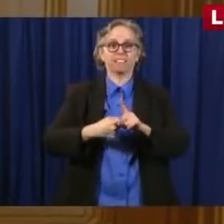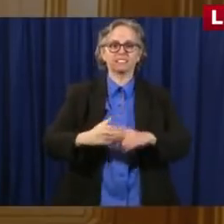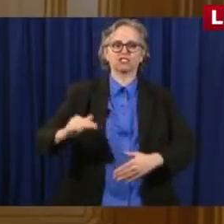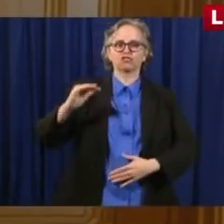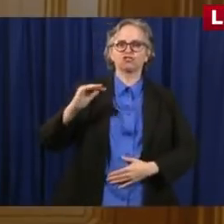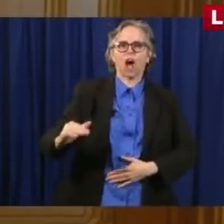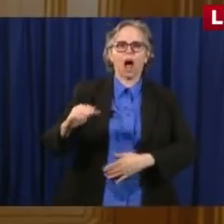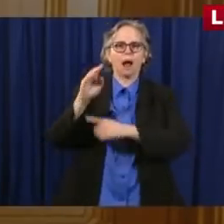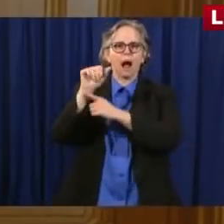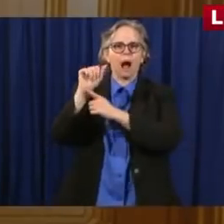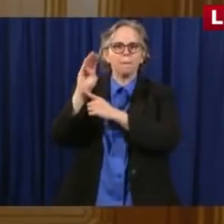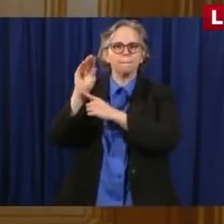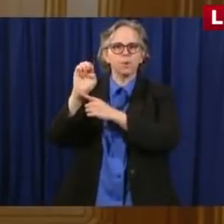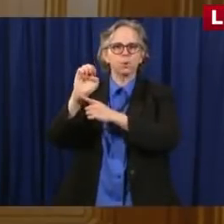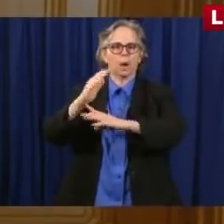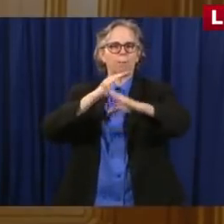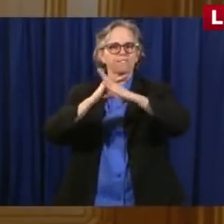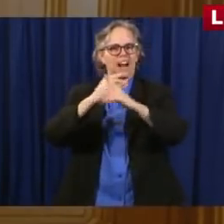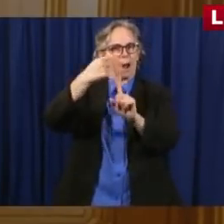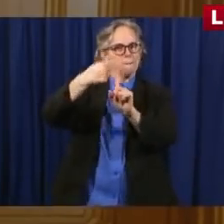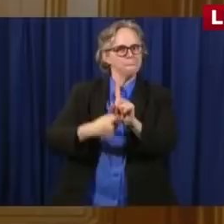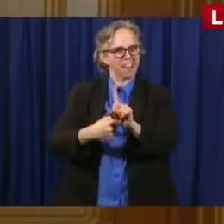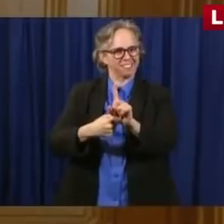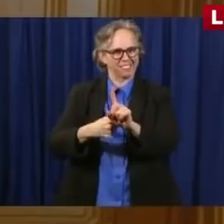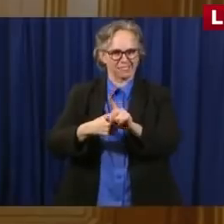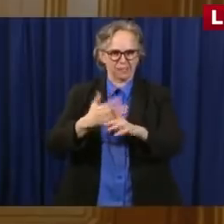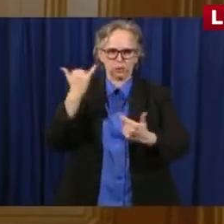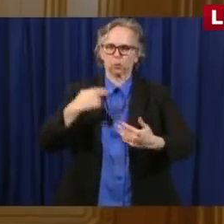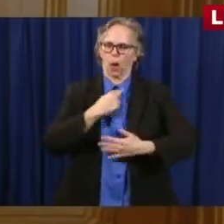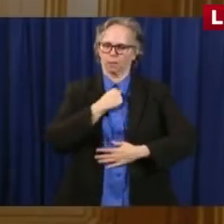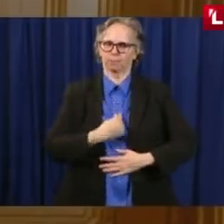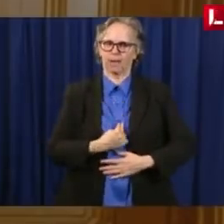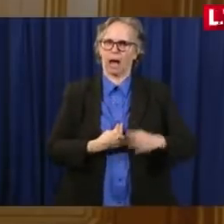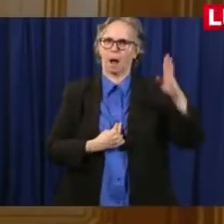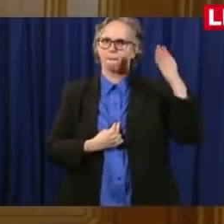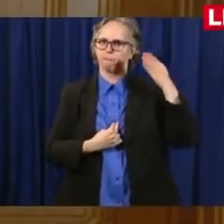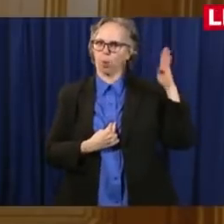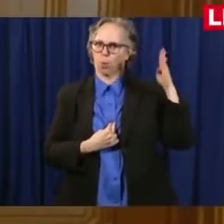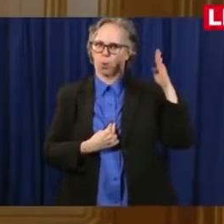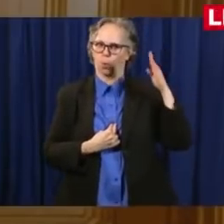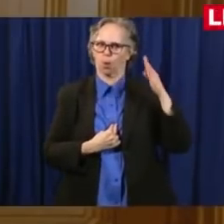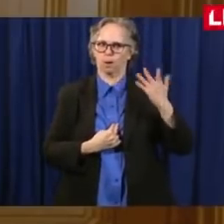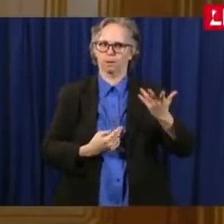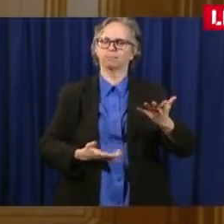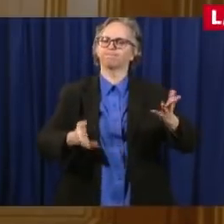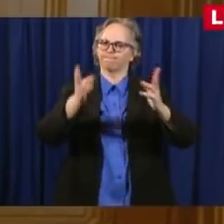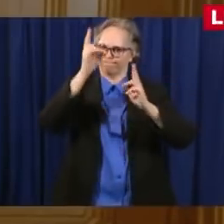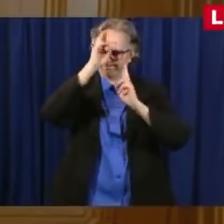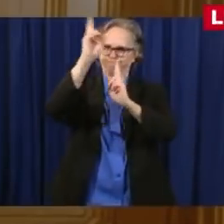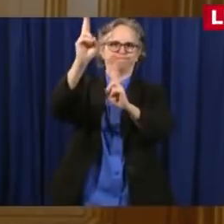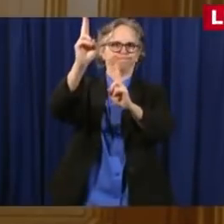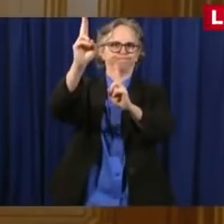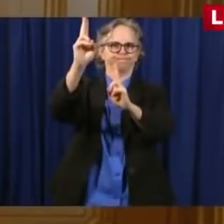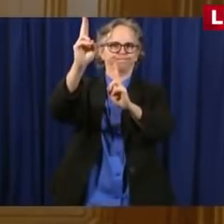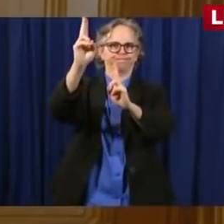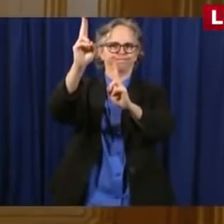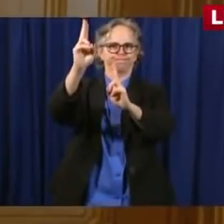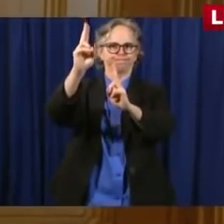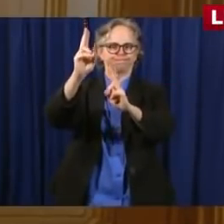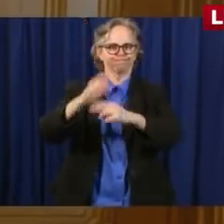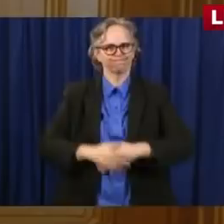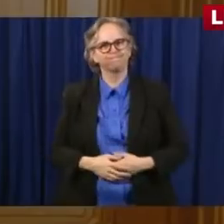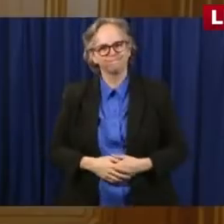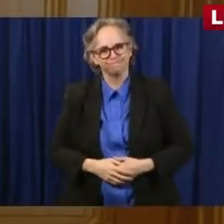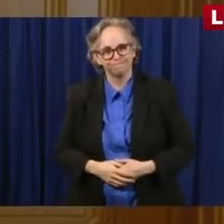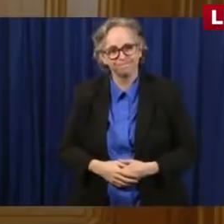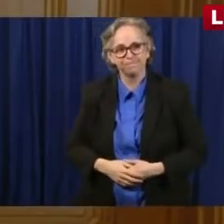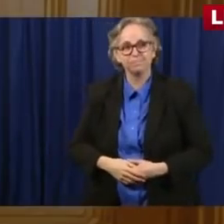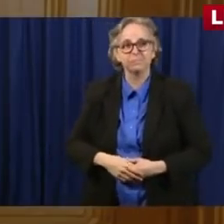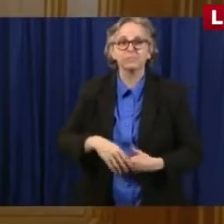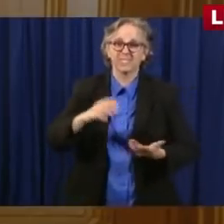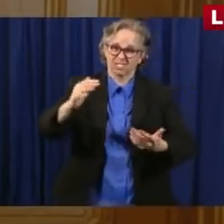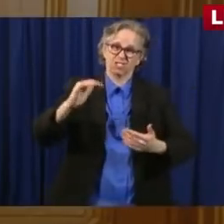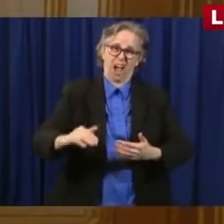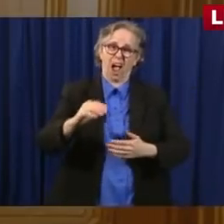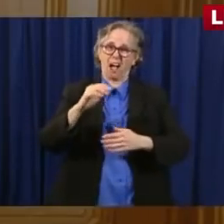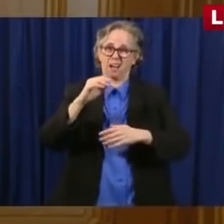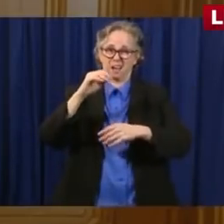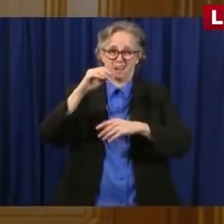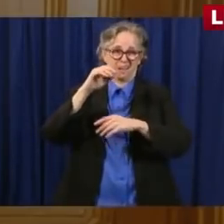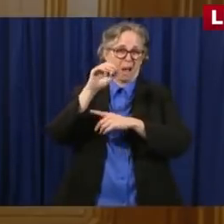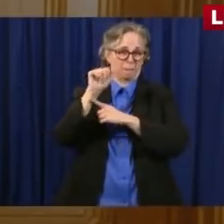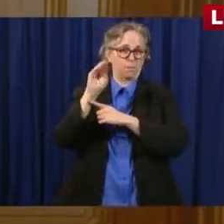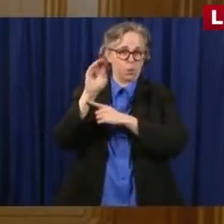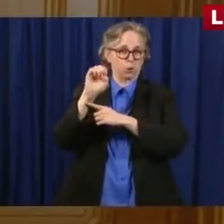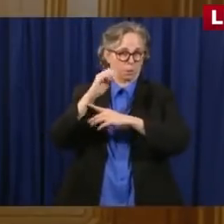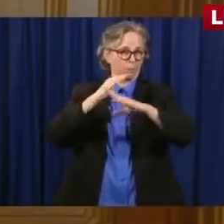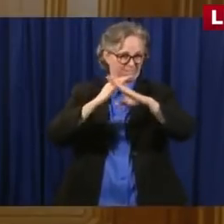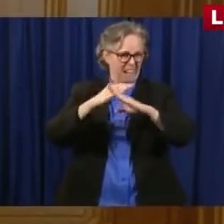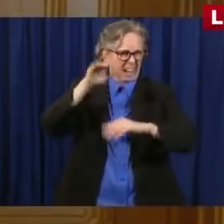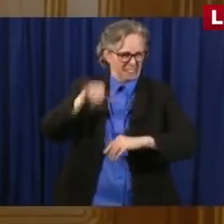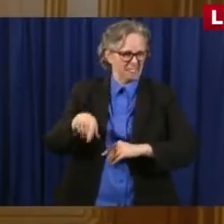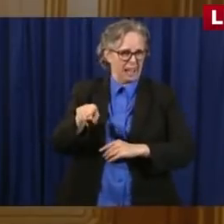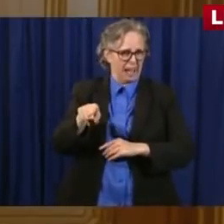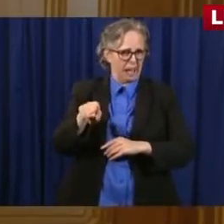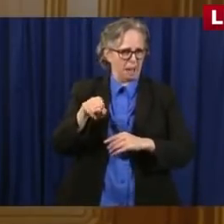THIS IS CHILD ABUSE PREVENTION MONTH AND I AM WEARING A BLUE TIE, A PLAIN BLUE TIE IN HONOR OF CHILD PREVENTION MONTH.